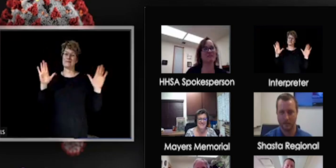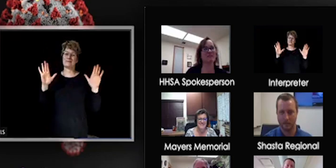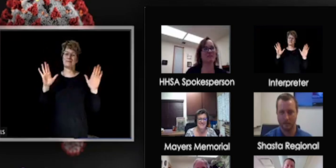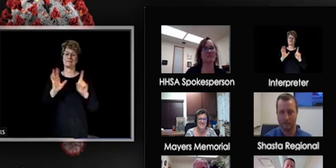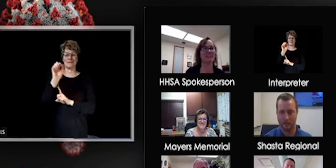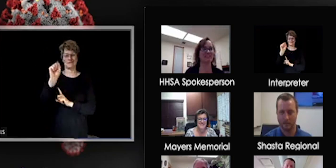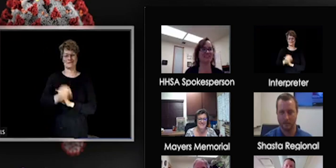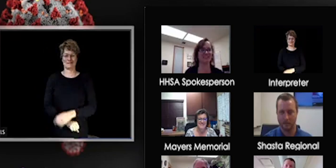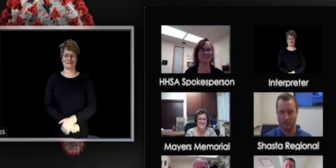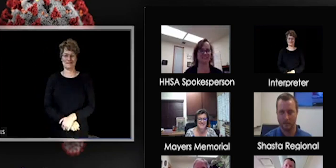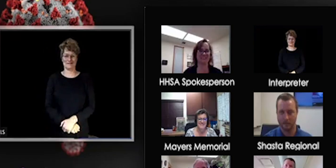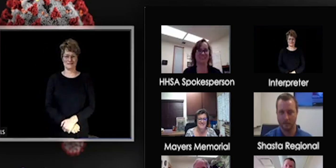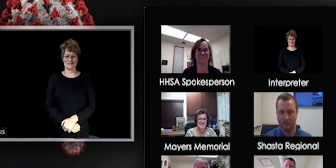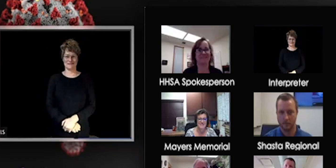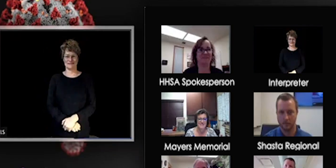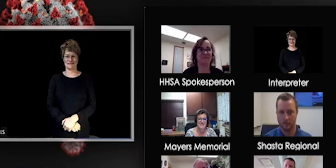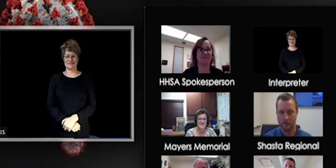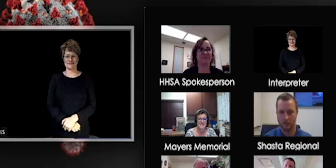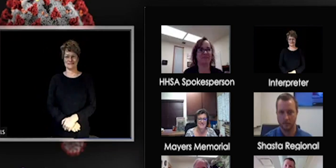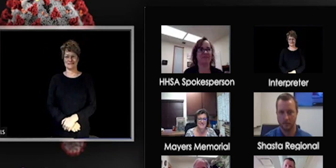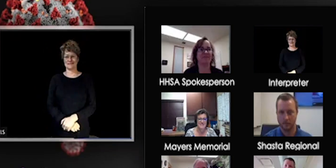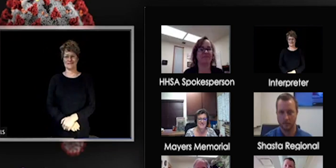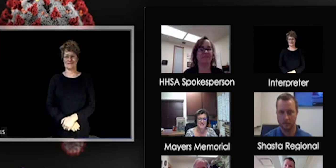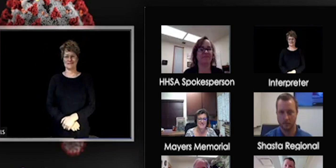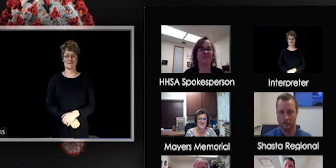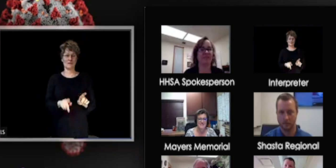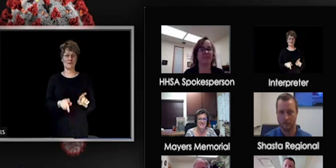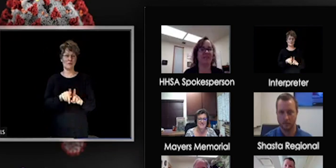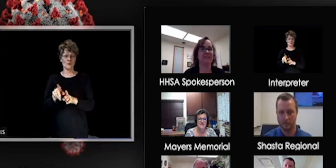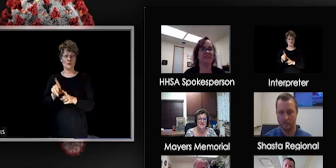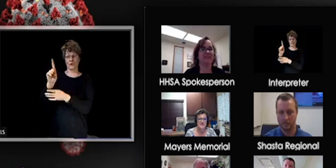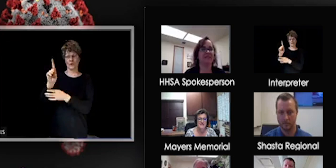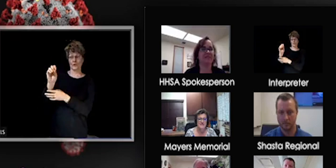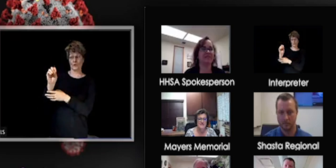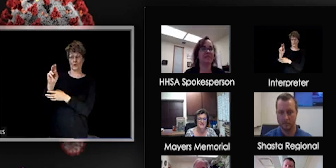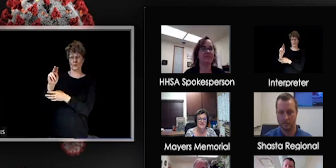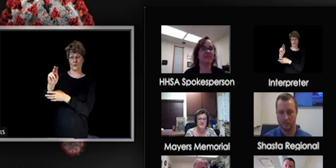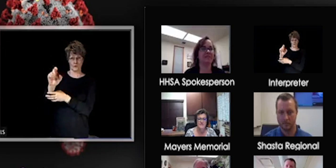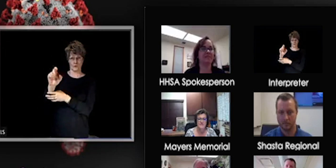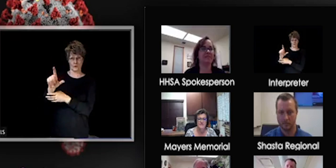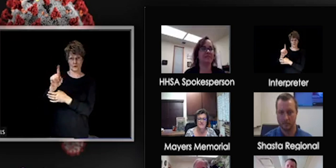like to get a comment maybe from Donnell. He touched on this last week about gyms. They